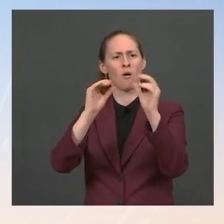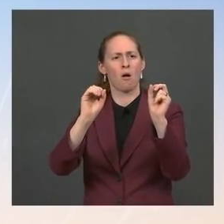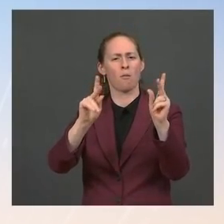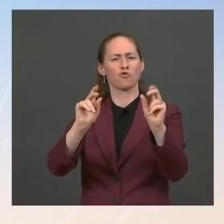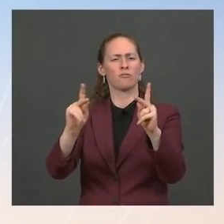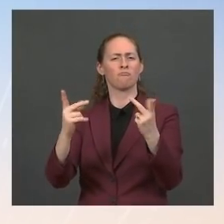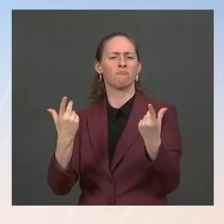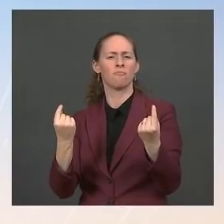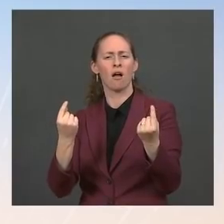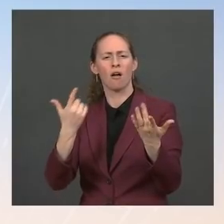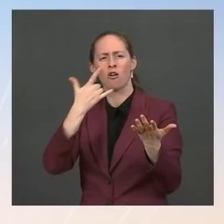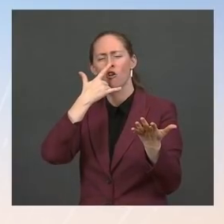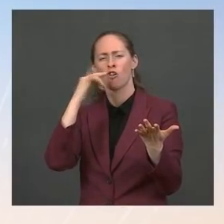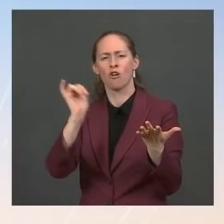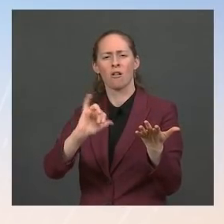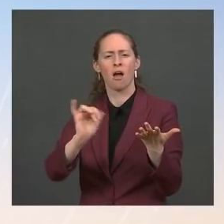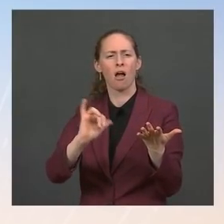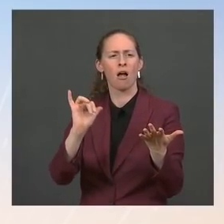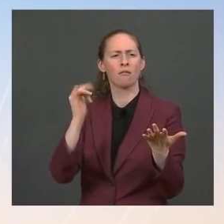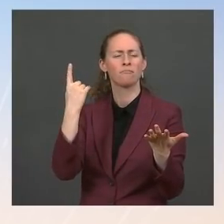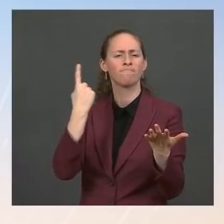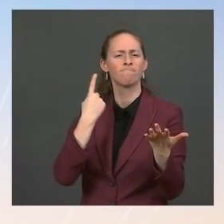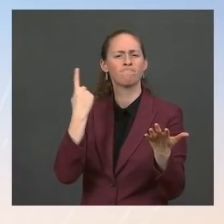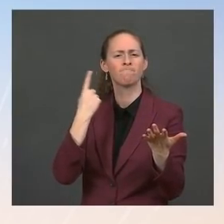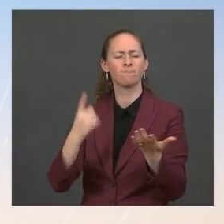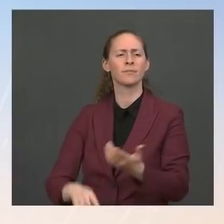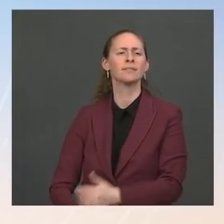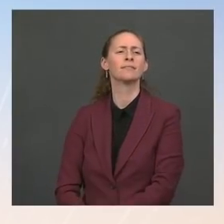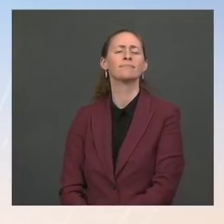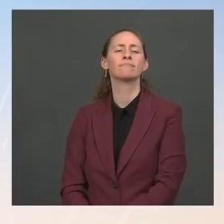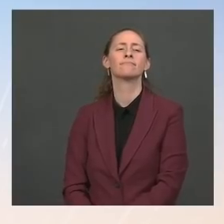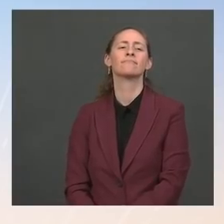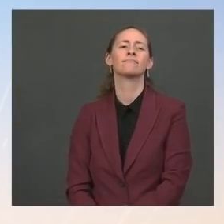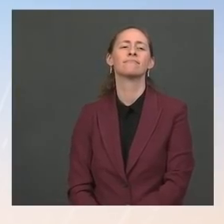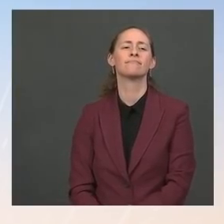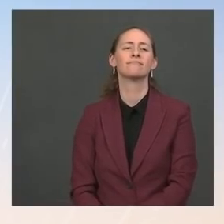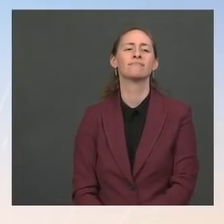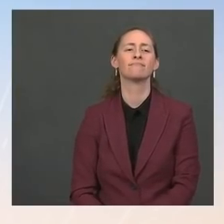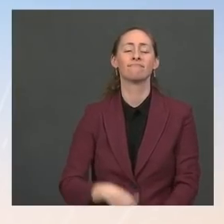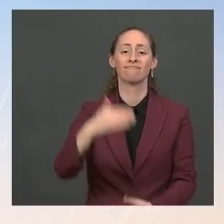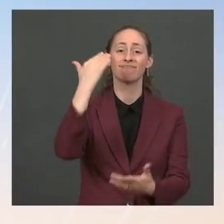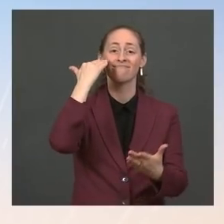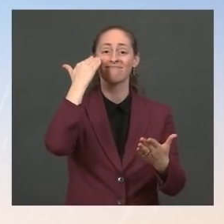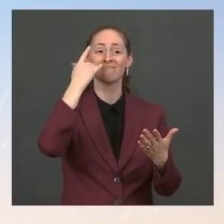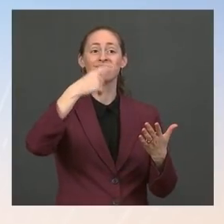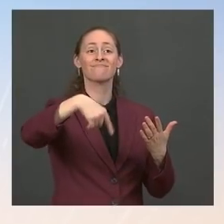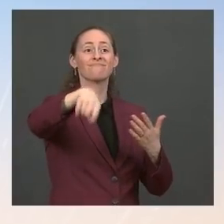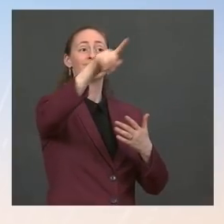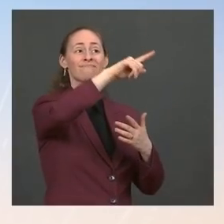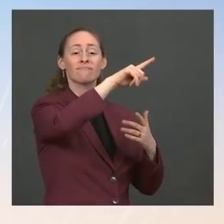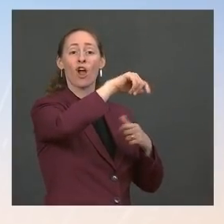to leave the country and even providing loan for those who cannot afford to leave Ethiopia now.